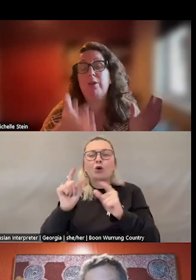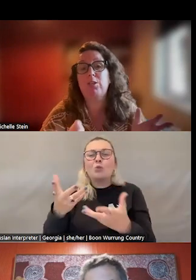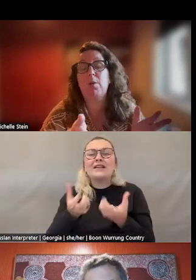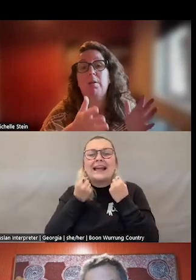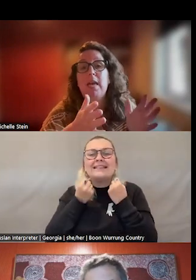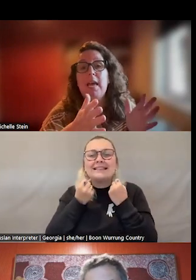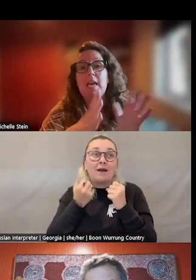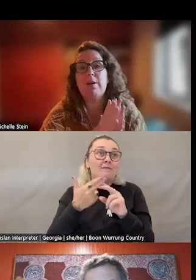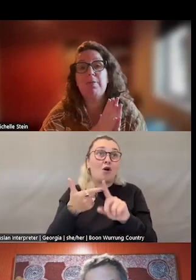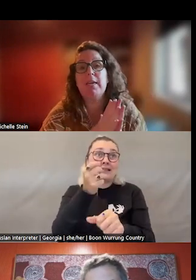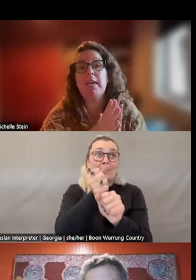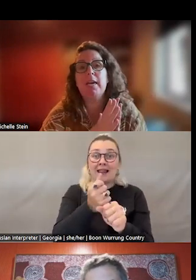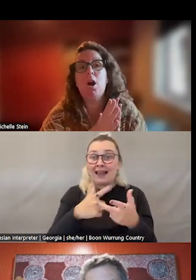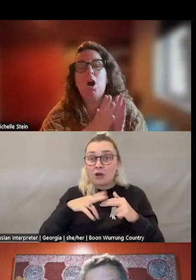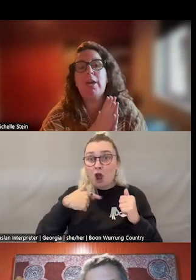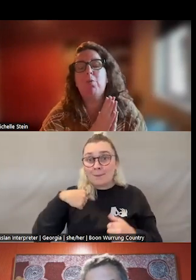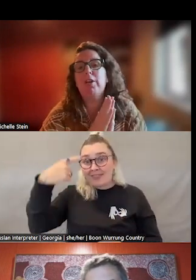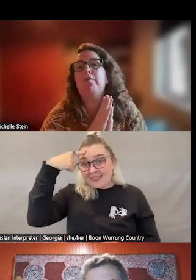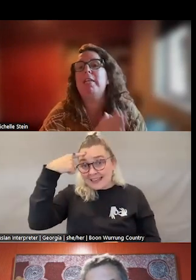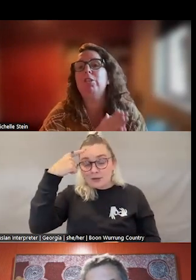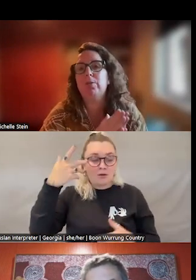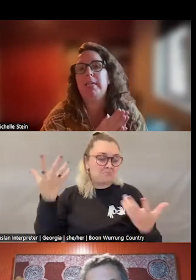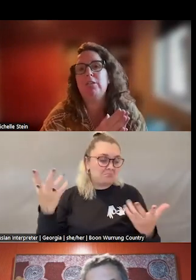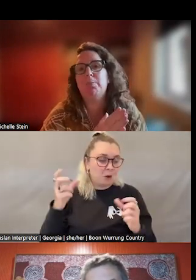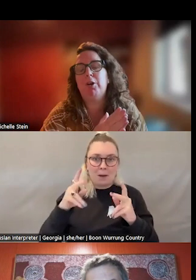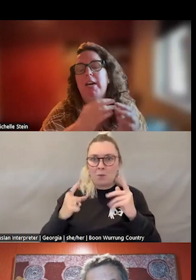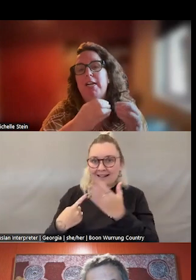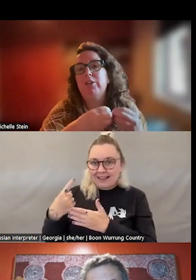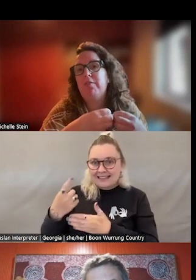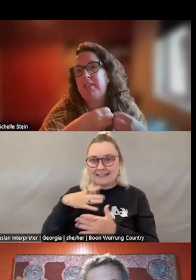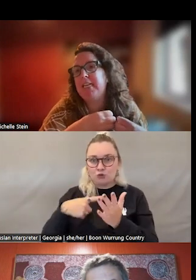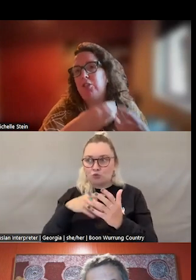For example, if I am thinking what events do I need to put on and I don't have the data